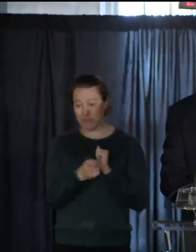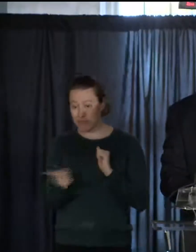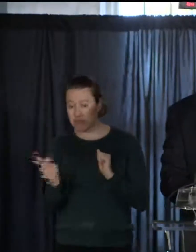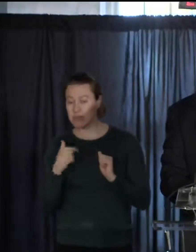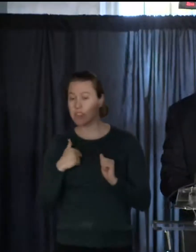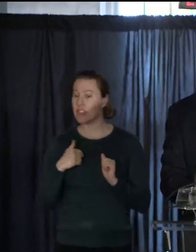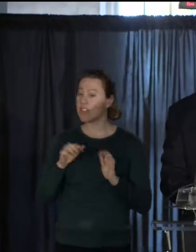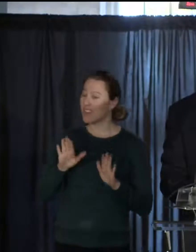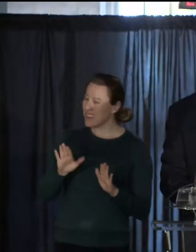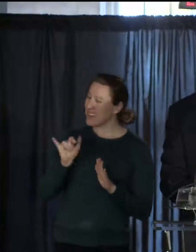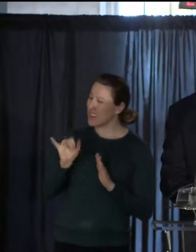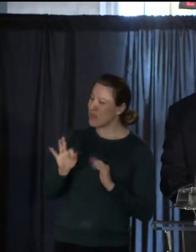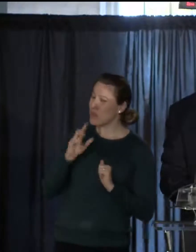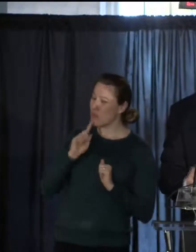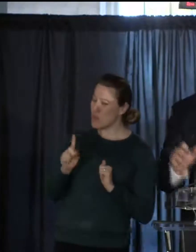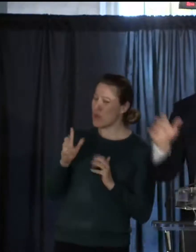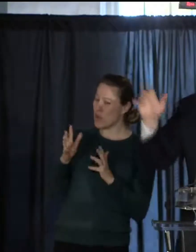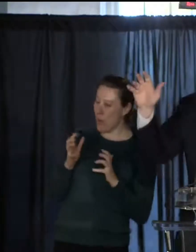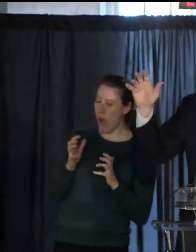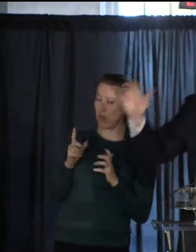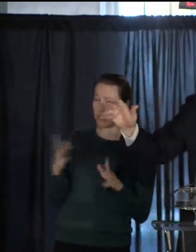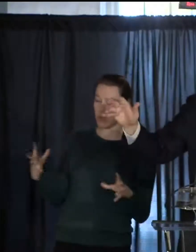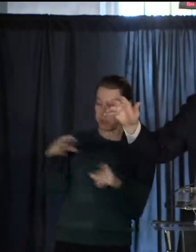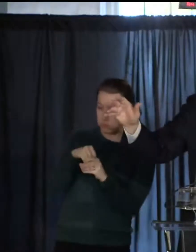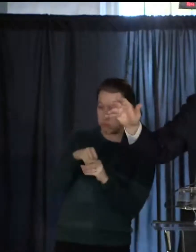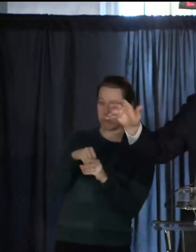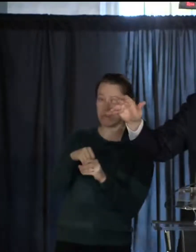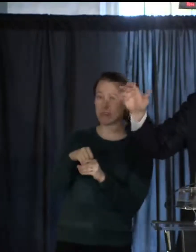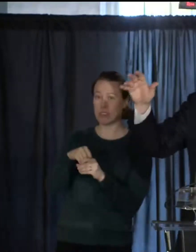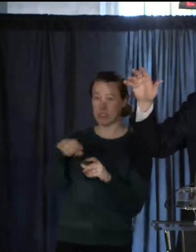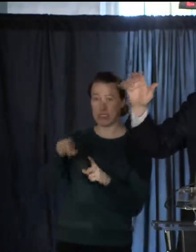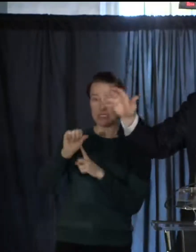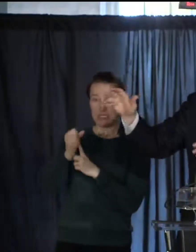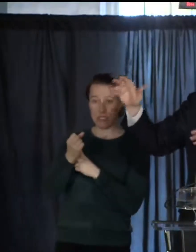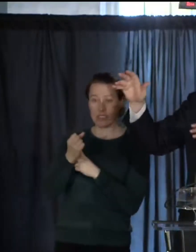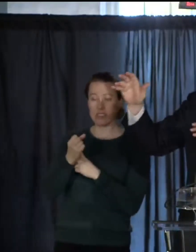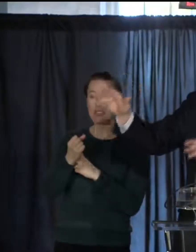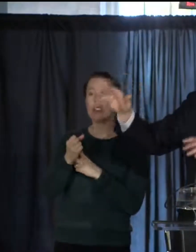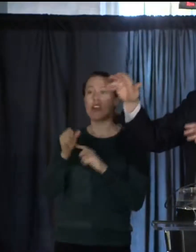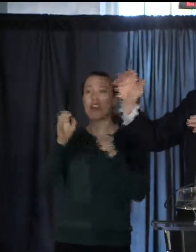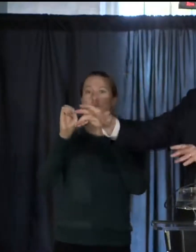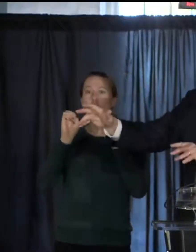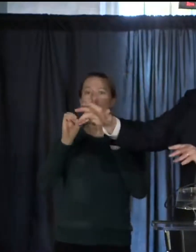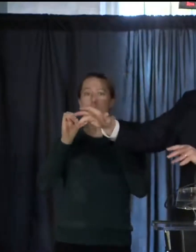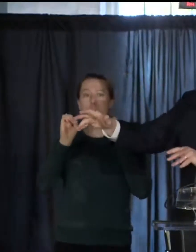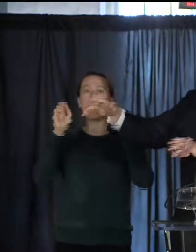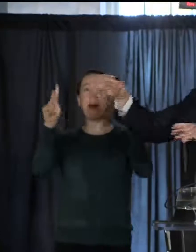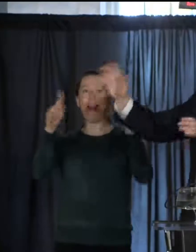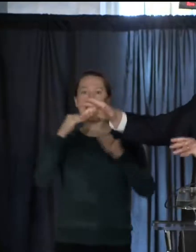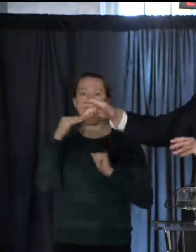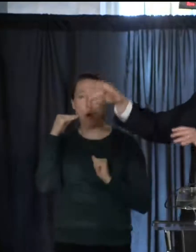PLAY THIS GAME GO BACK HOME AND TELL PEOPLE THERE THAT THIS IS